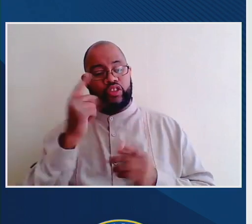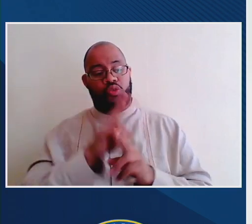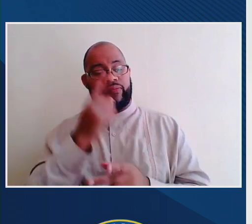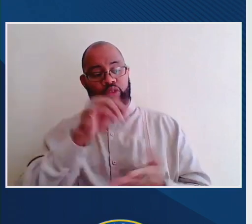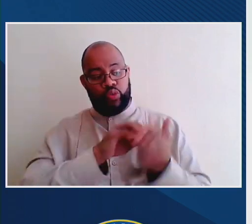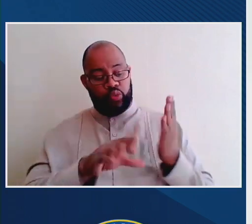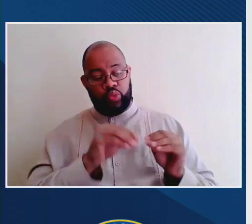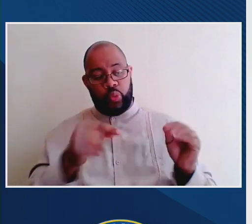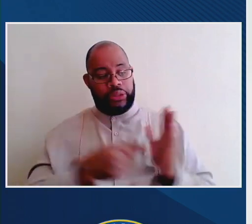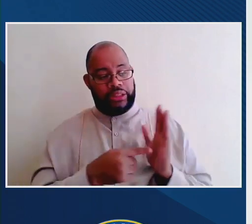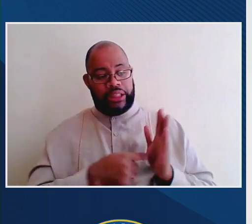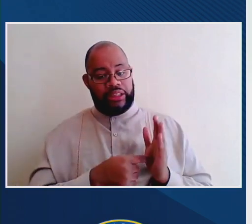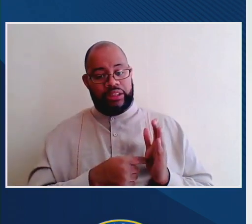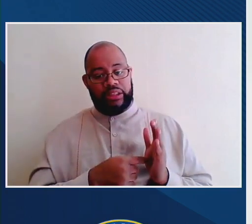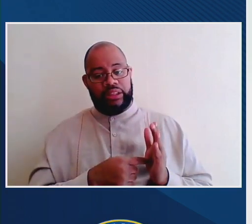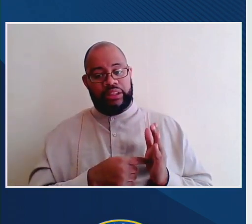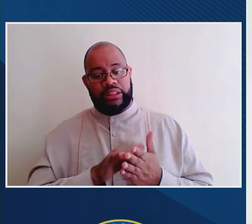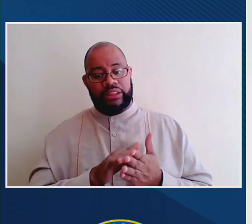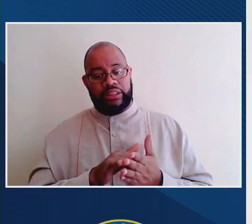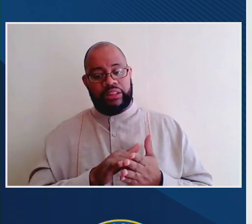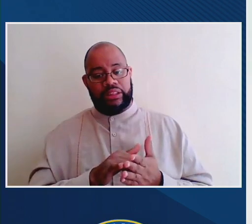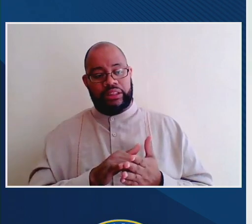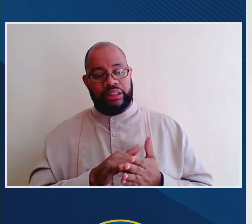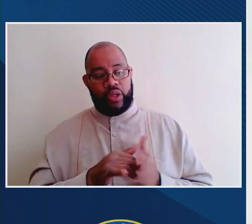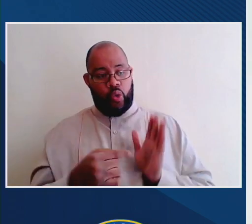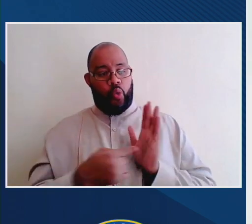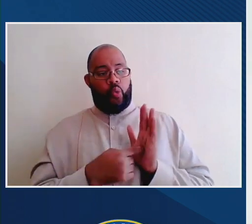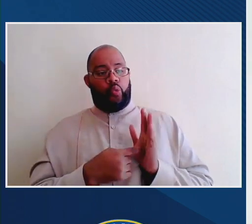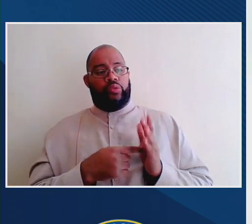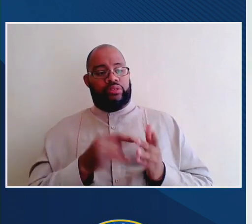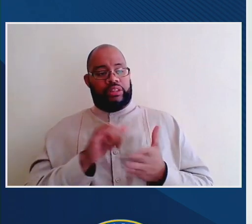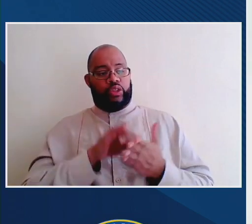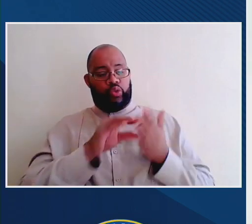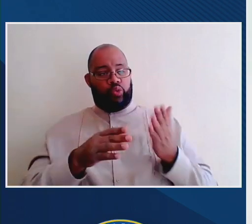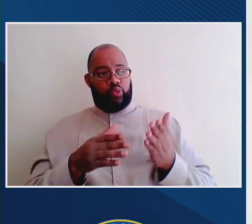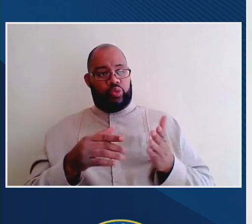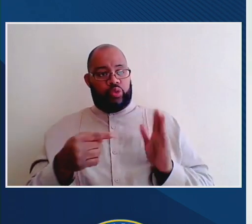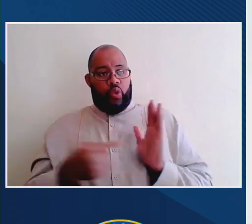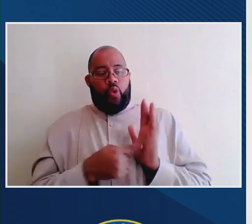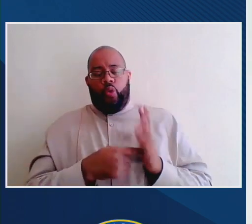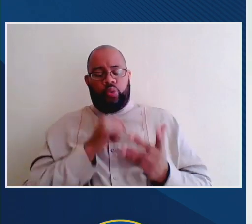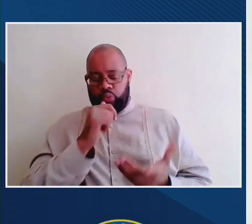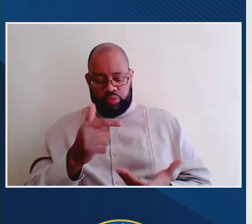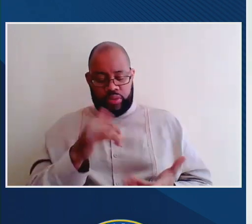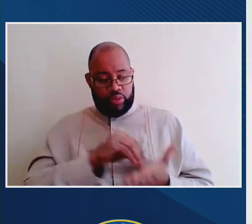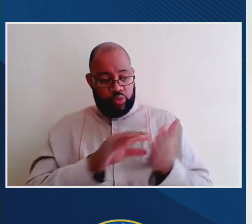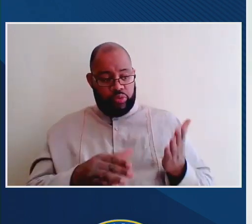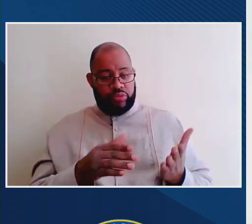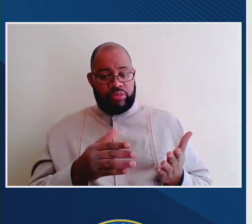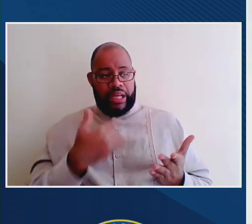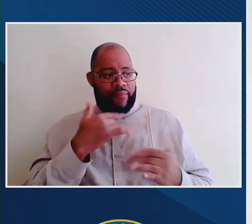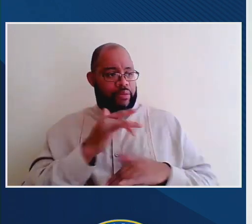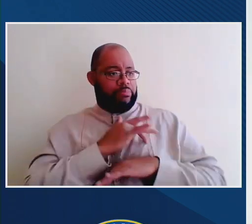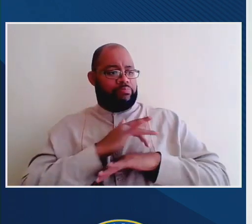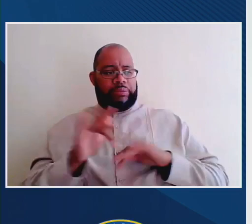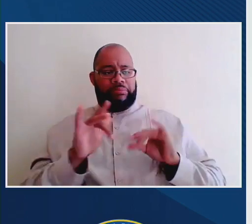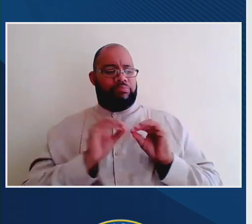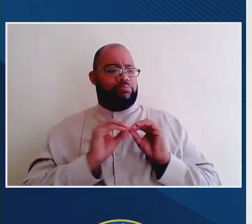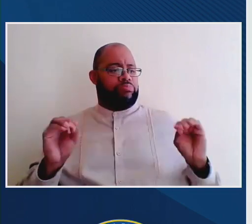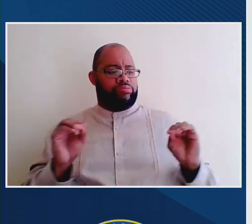considered to have been incurred for the student. From the Department's perspective, the student has a blank slate, and the institution also does not